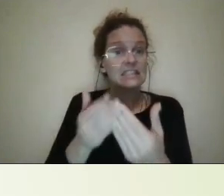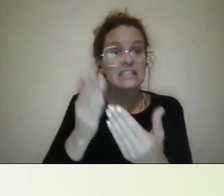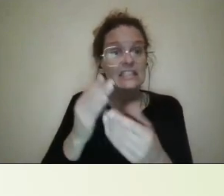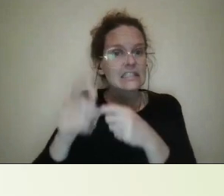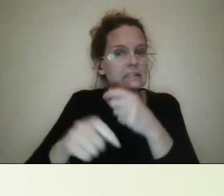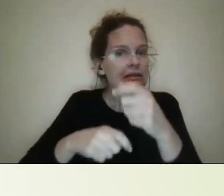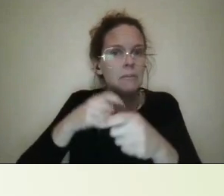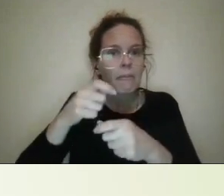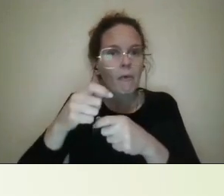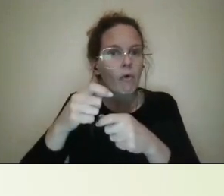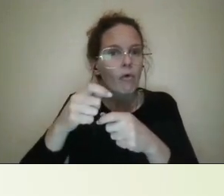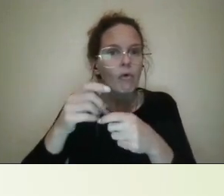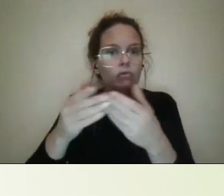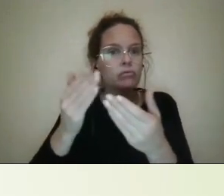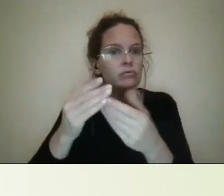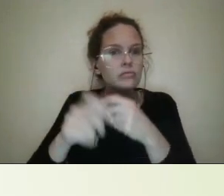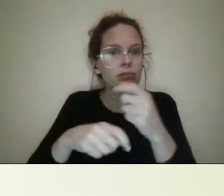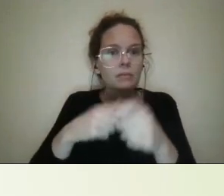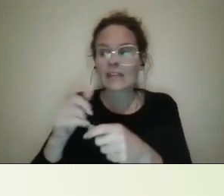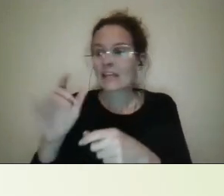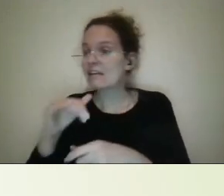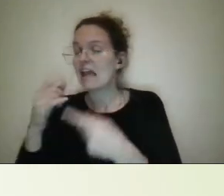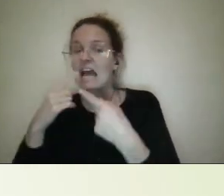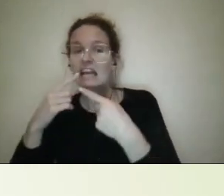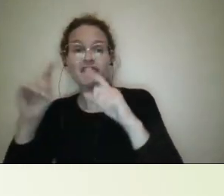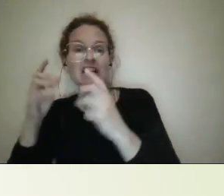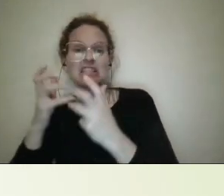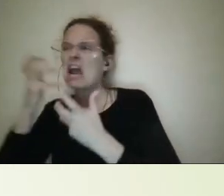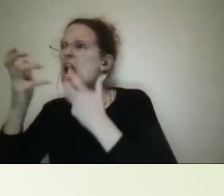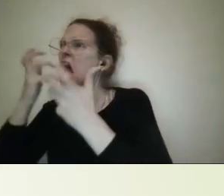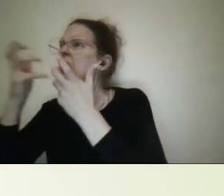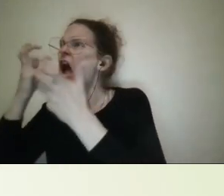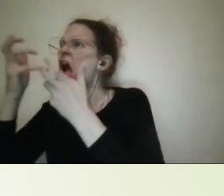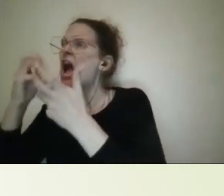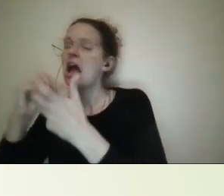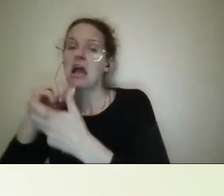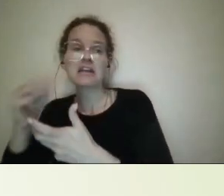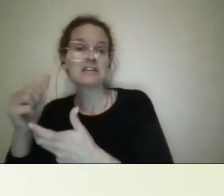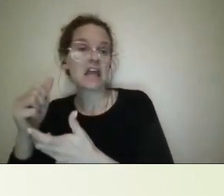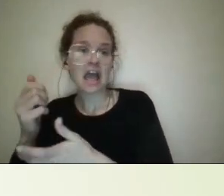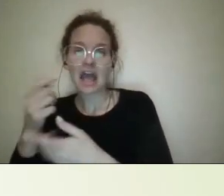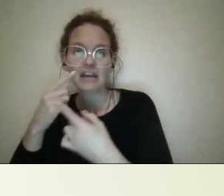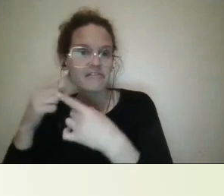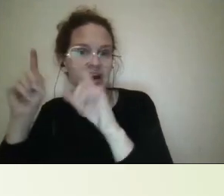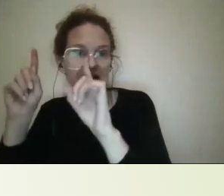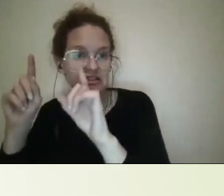ineffective communication strategy. That's ineffective, the yelling and the over-tired.